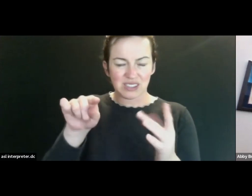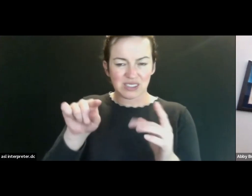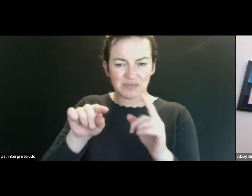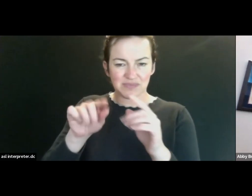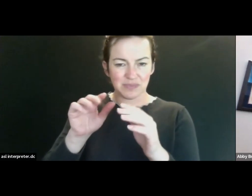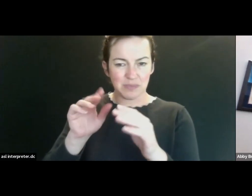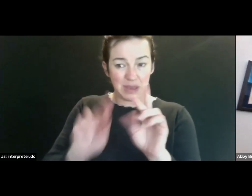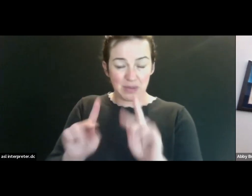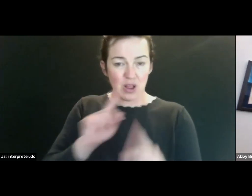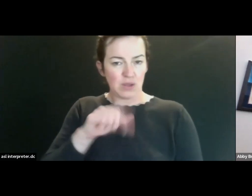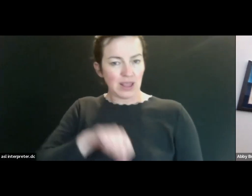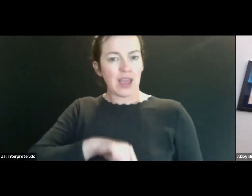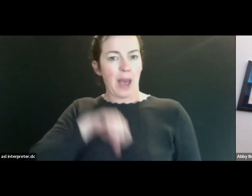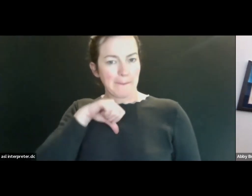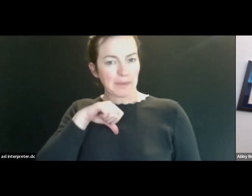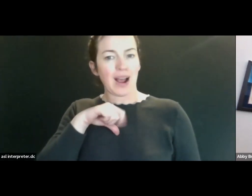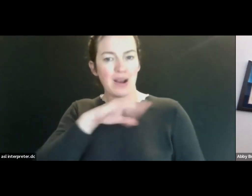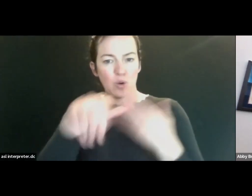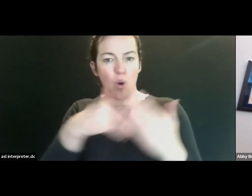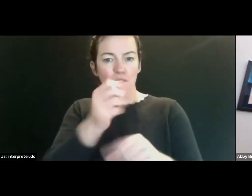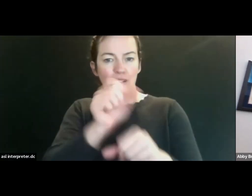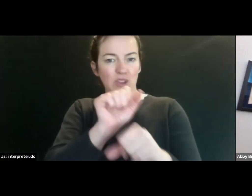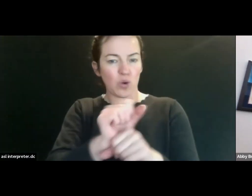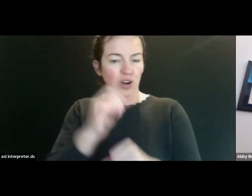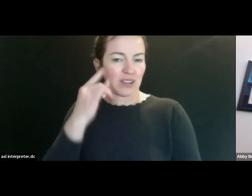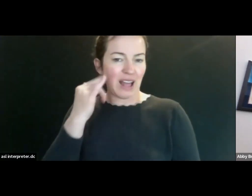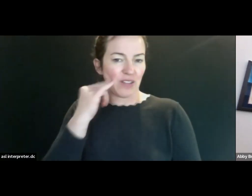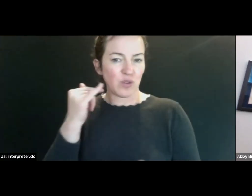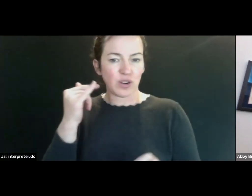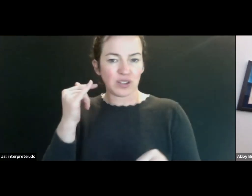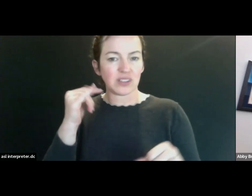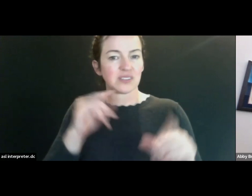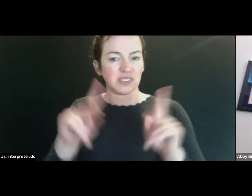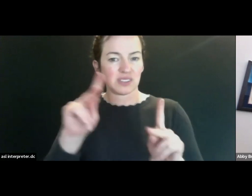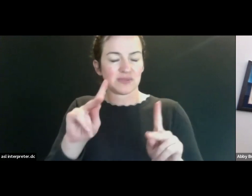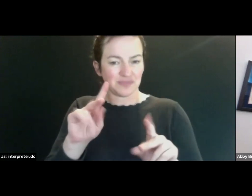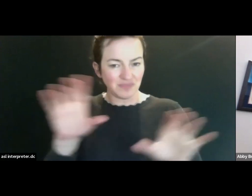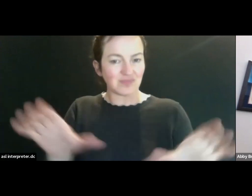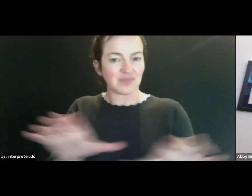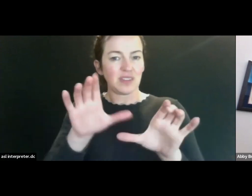very proud of all of the work that Californians are doing to do this but they shouldn't have